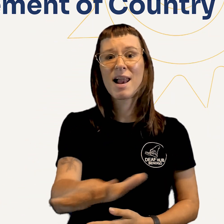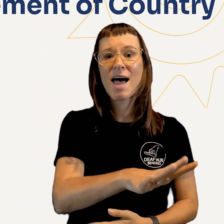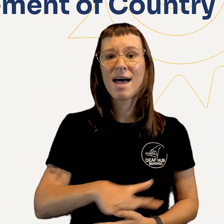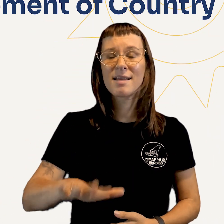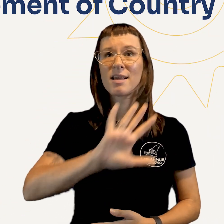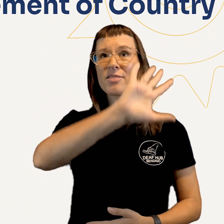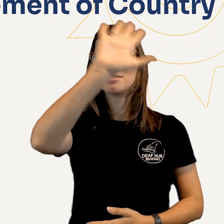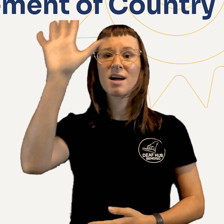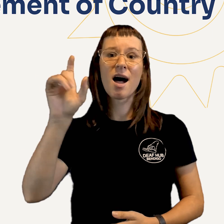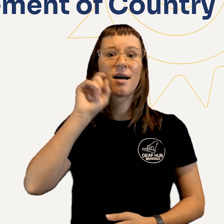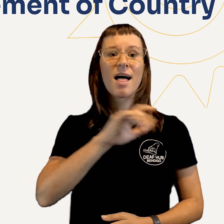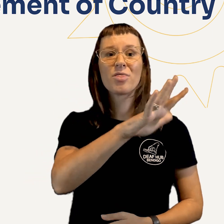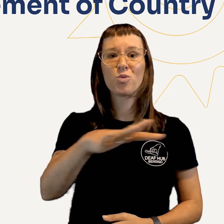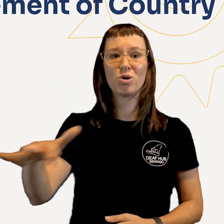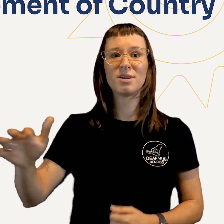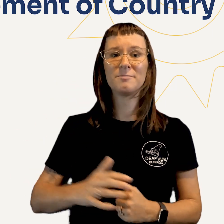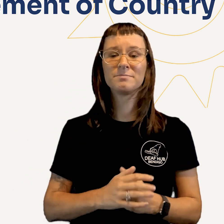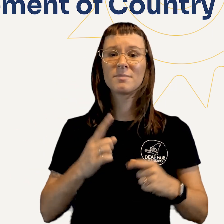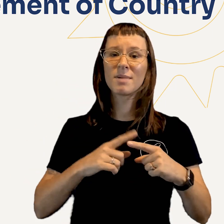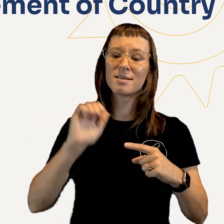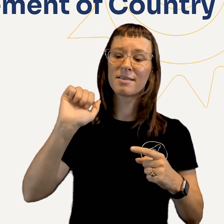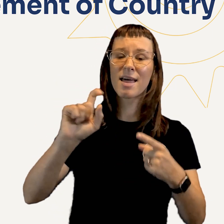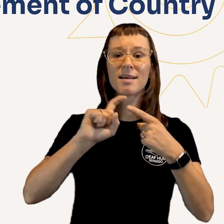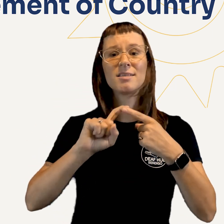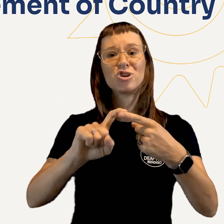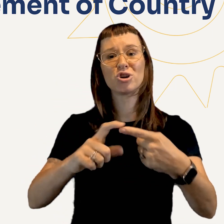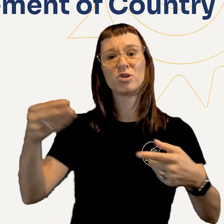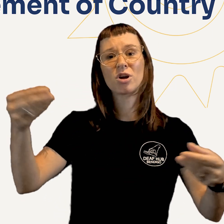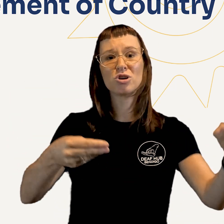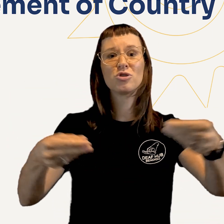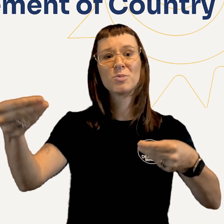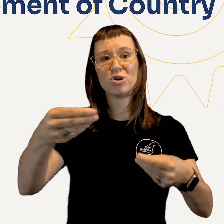sky and waters, and the ongoing contribution their cultures make to the life of the region.